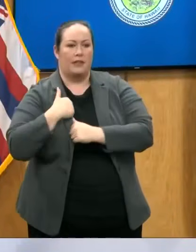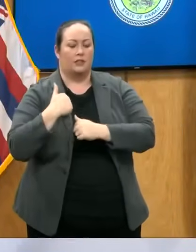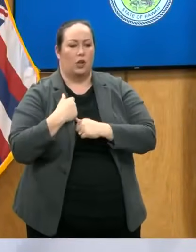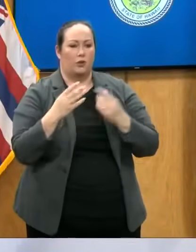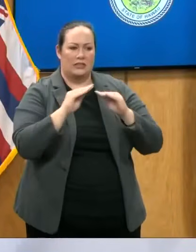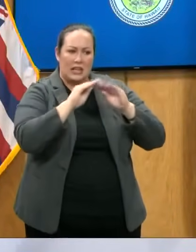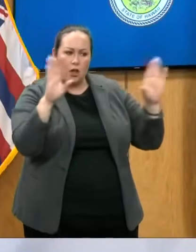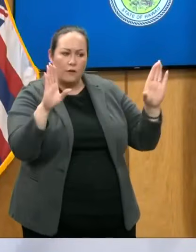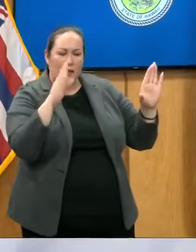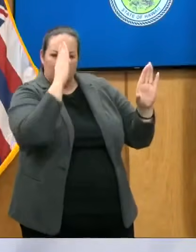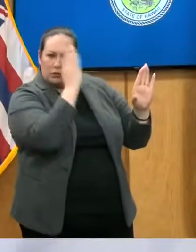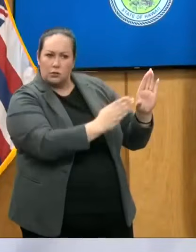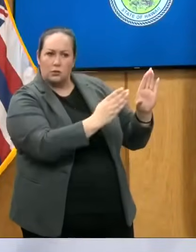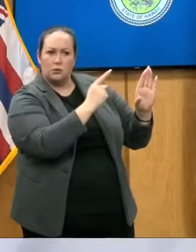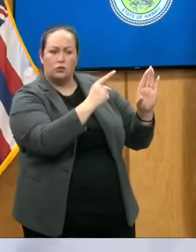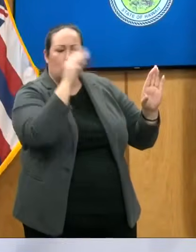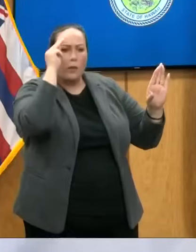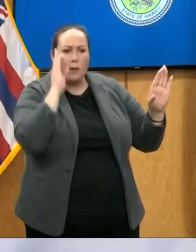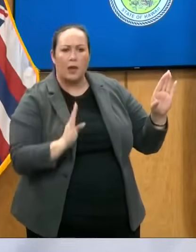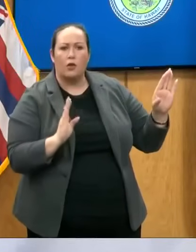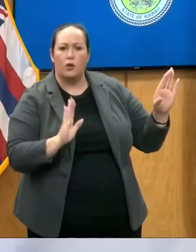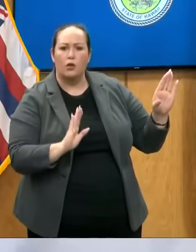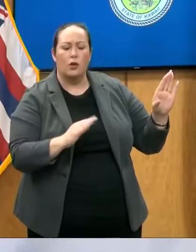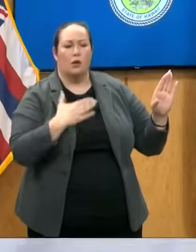down to military has